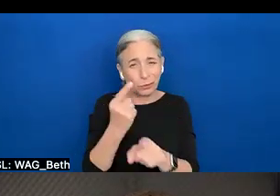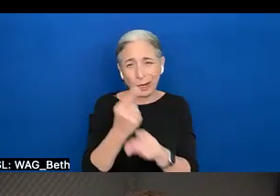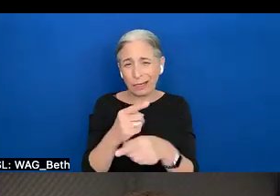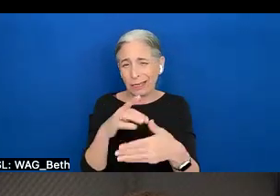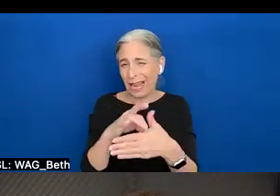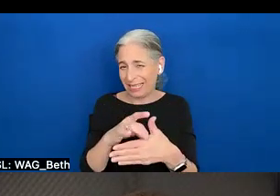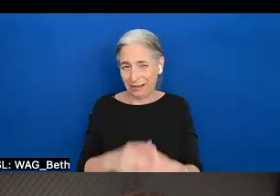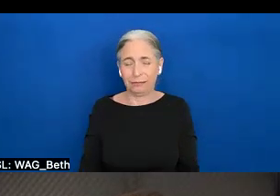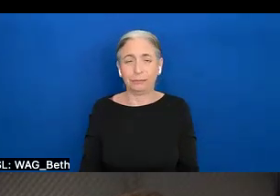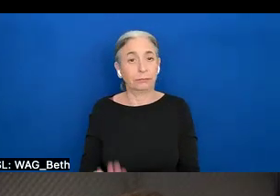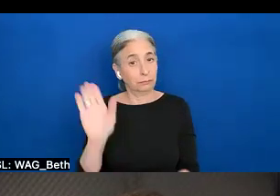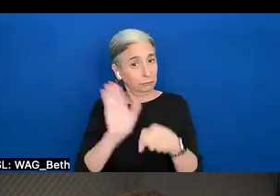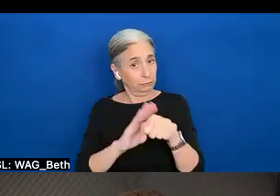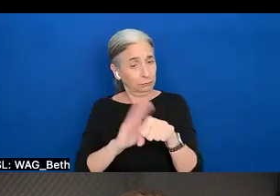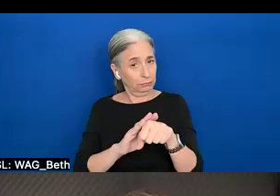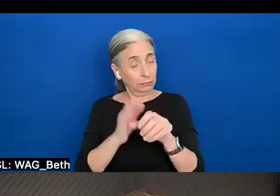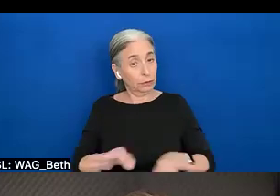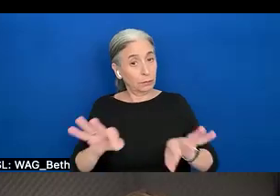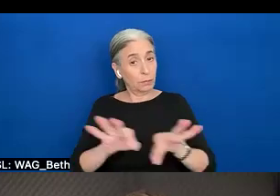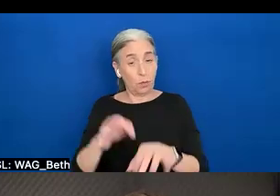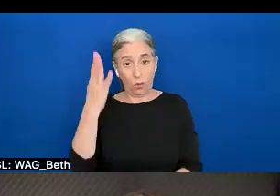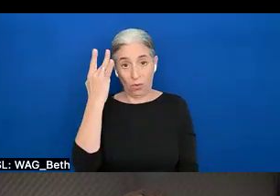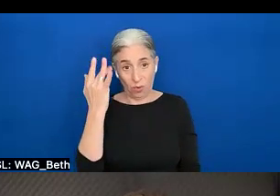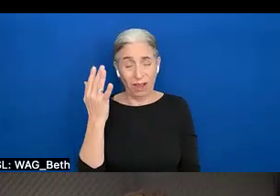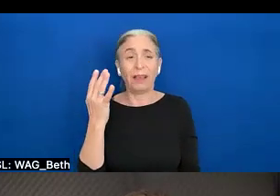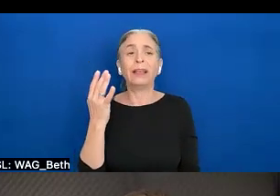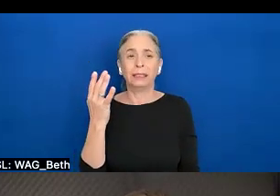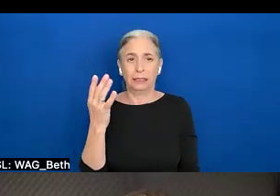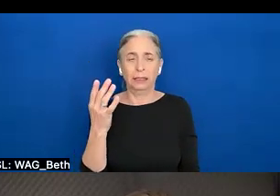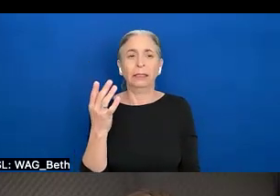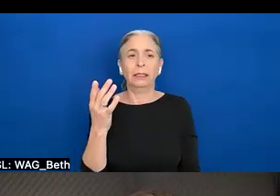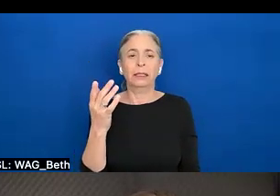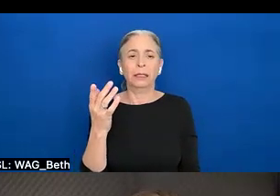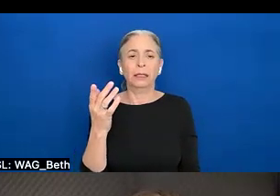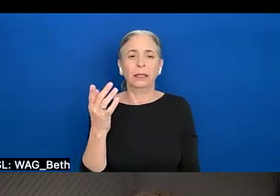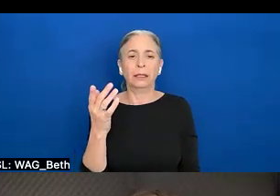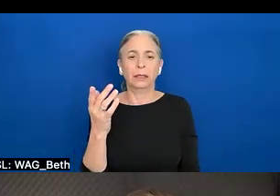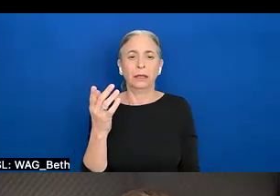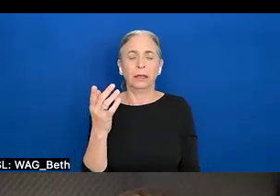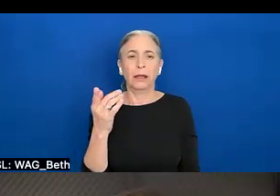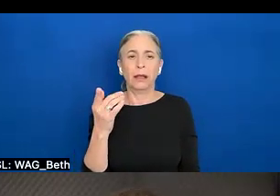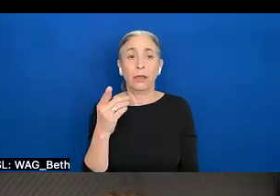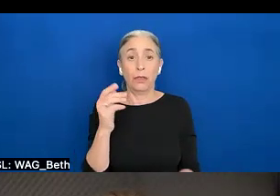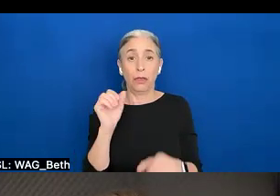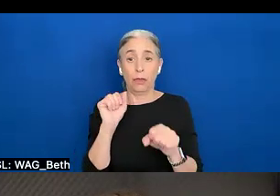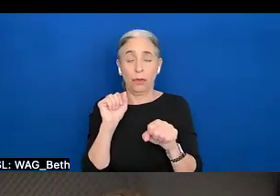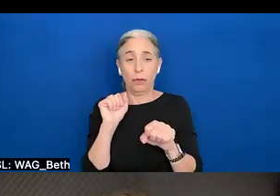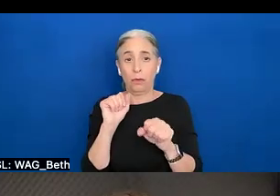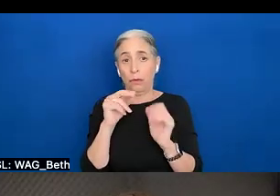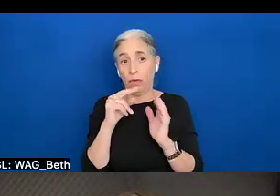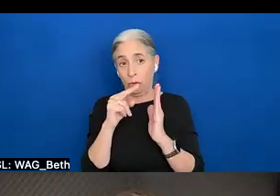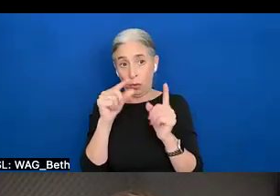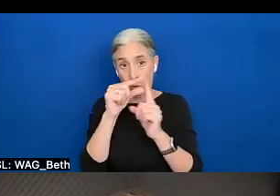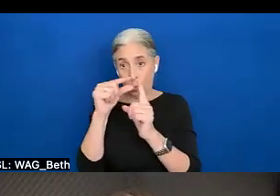That is very important, because when the words will be